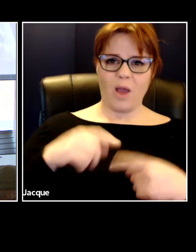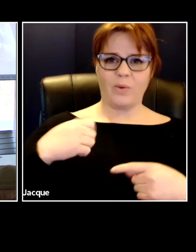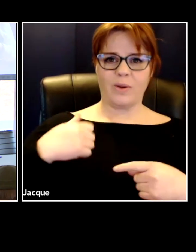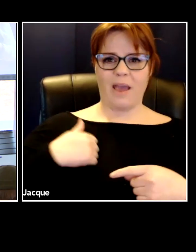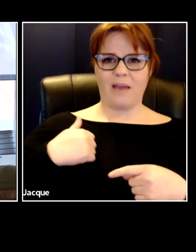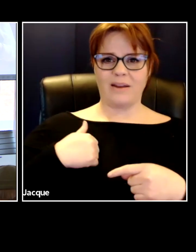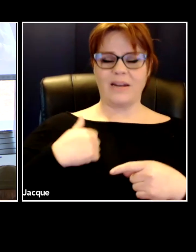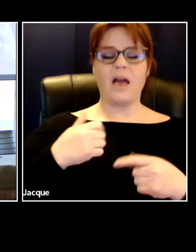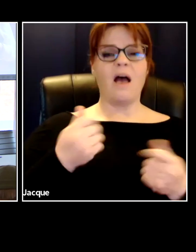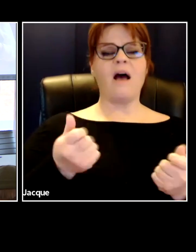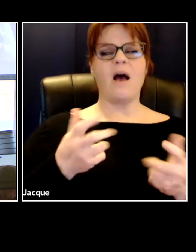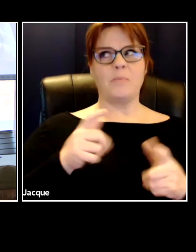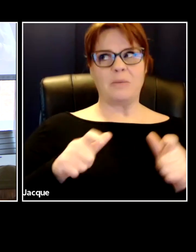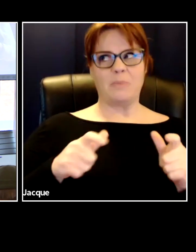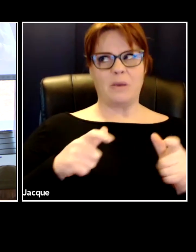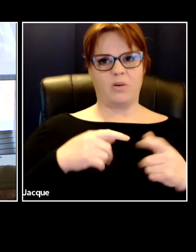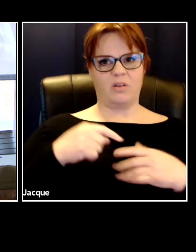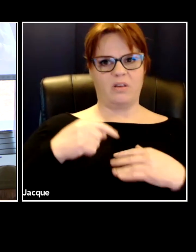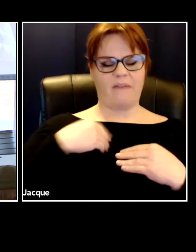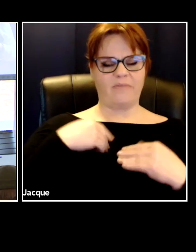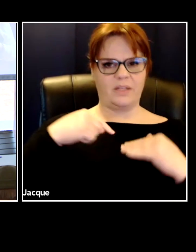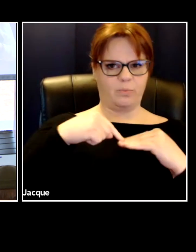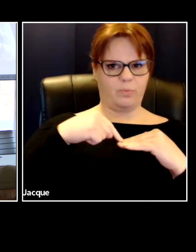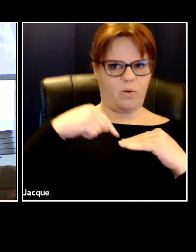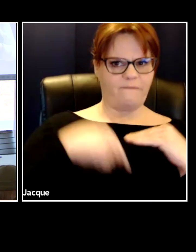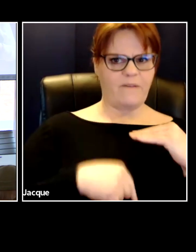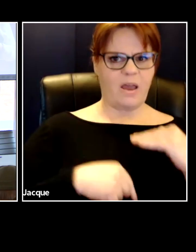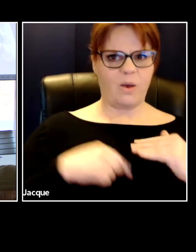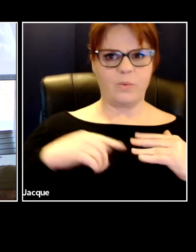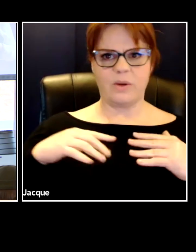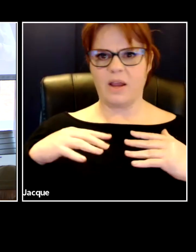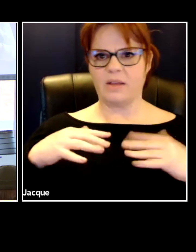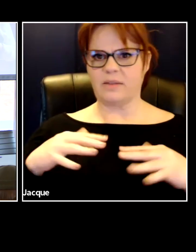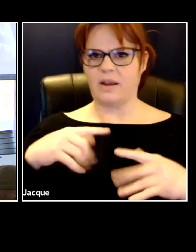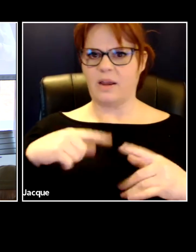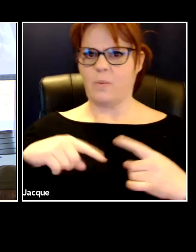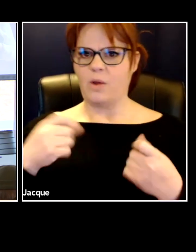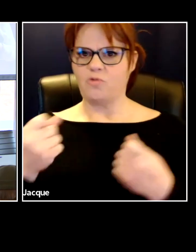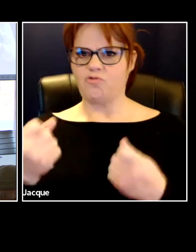profound anxiety around driving and stress and and sometimes it's like post-traumatic stress from